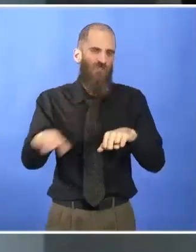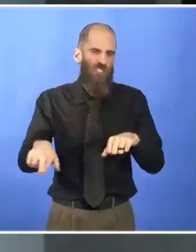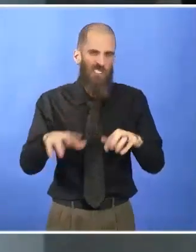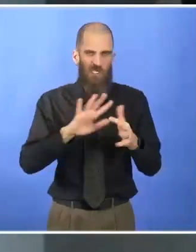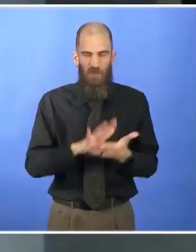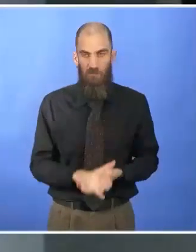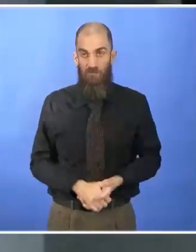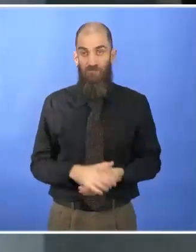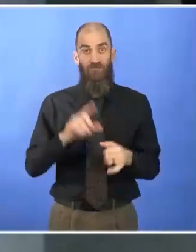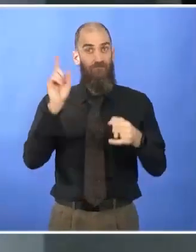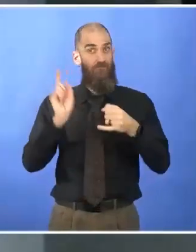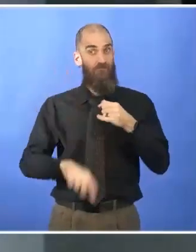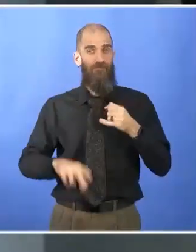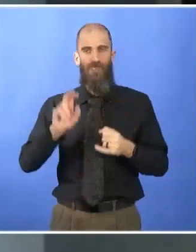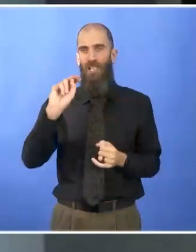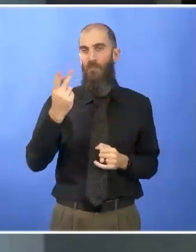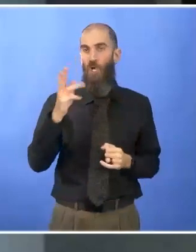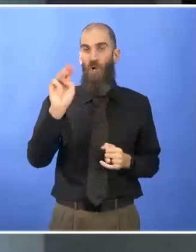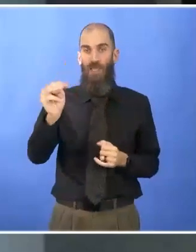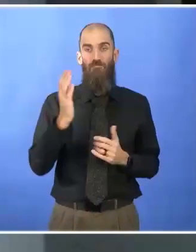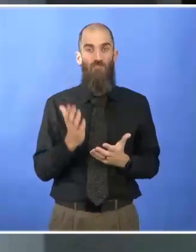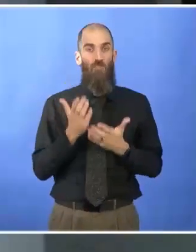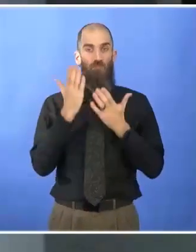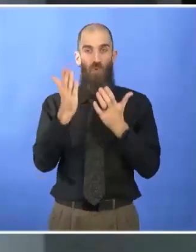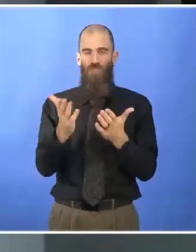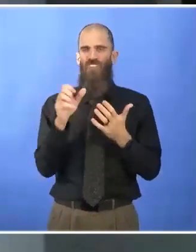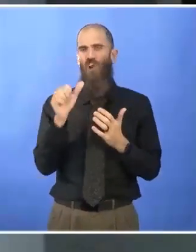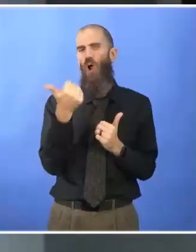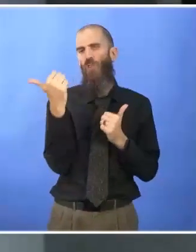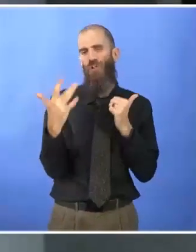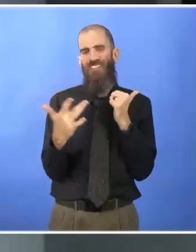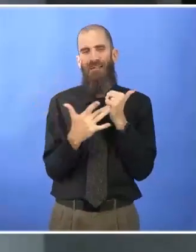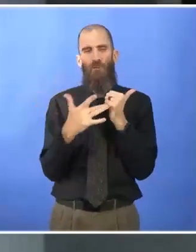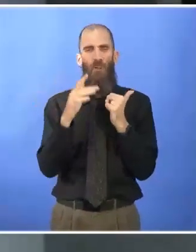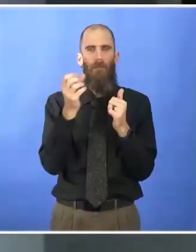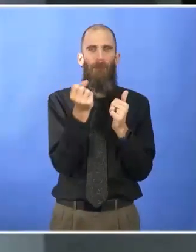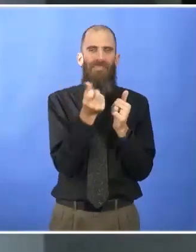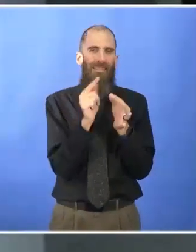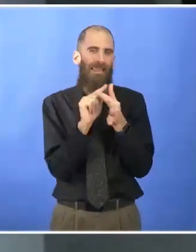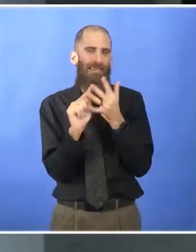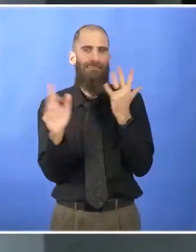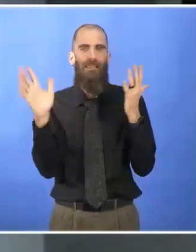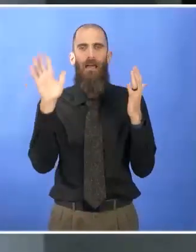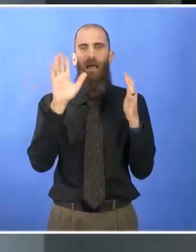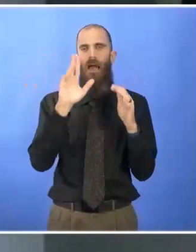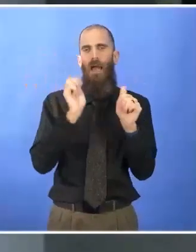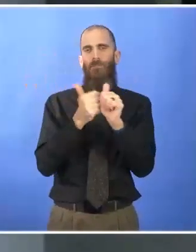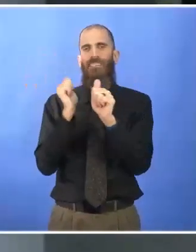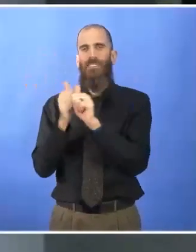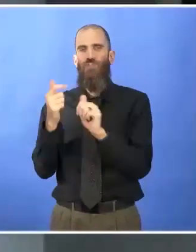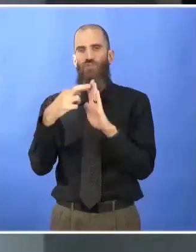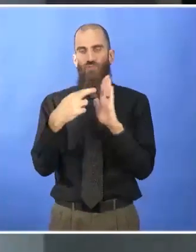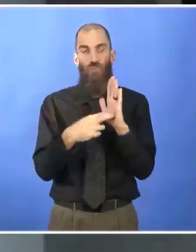IT PROPOSES TO MAKE TECHNICAL AND MISCELLANEOUS UPDATES TO THE COMMISSION'S RULES, SUCH AS ELIMINATING REFERENCES TO THE